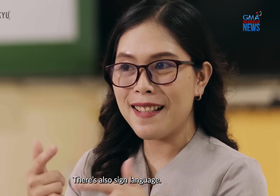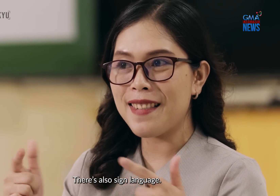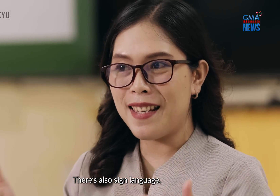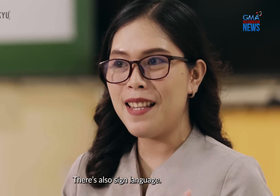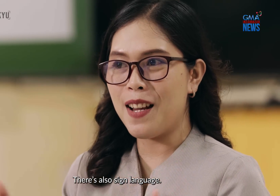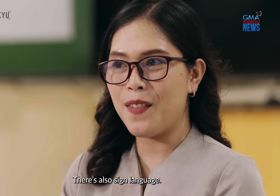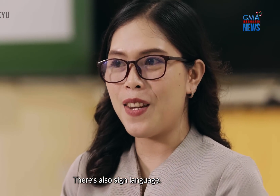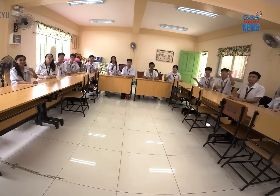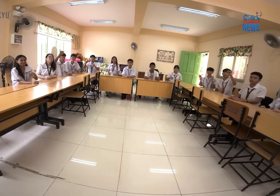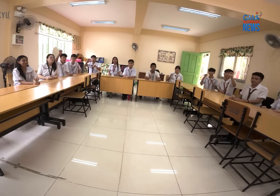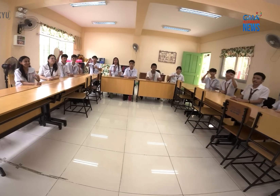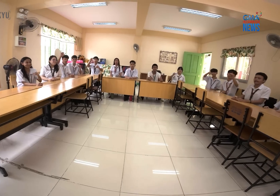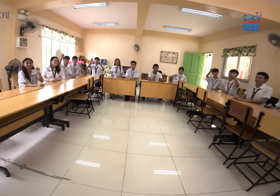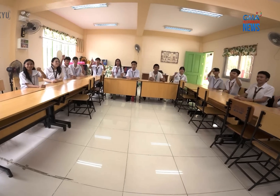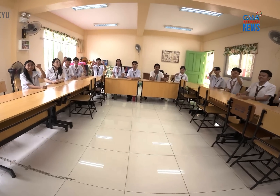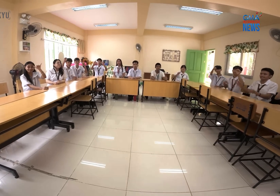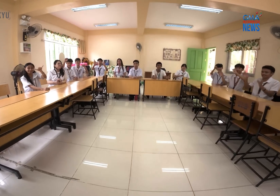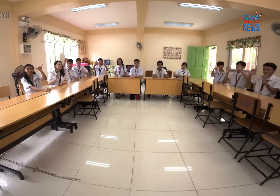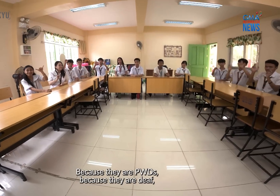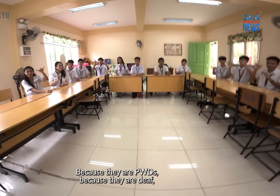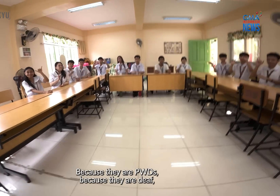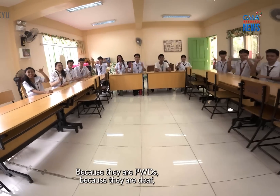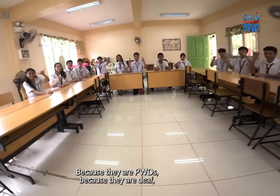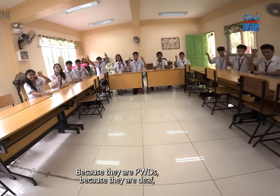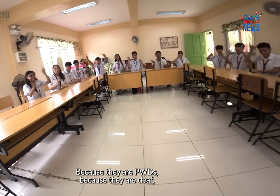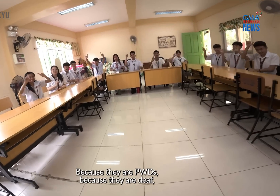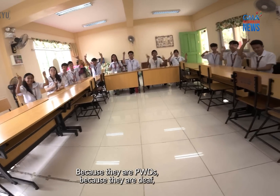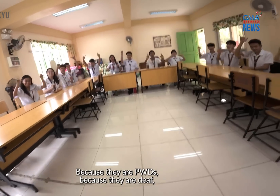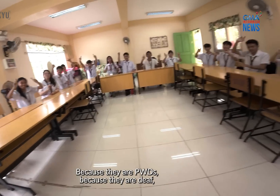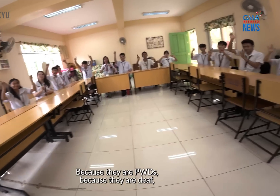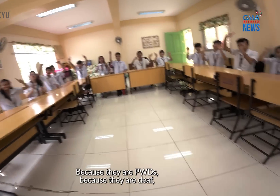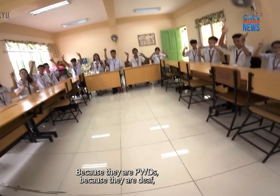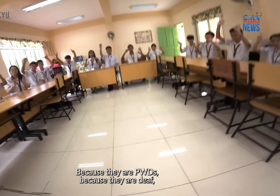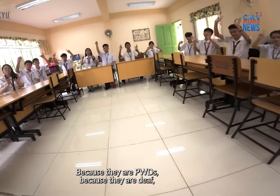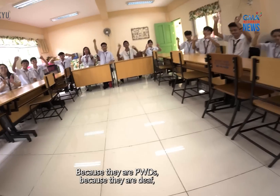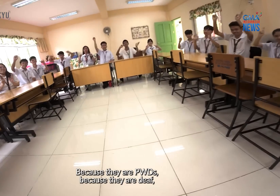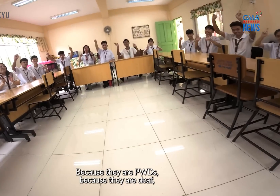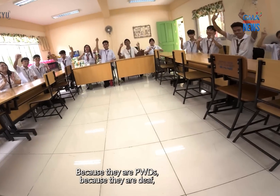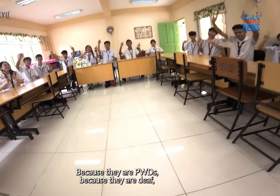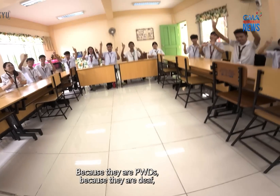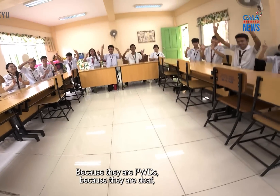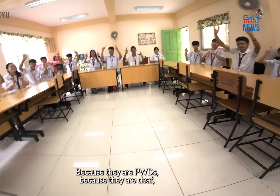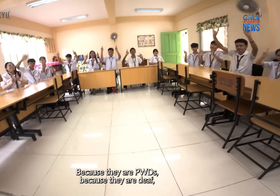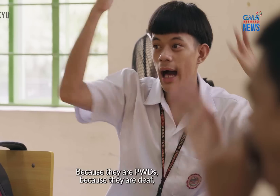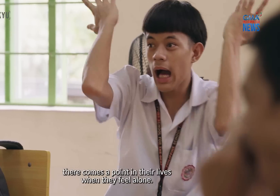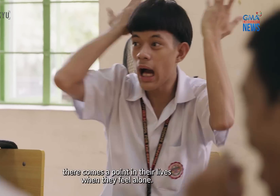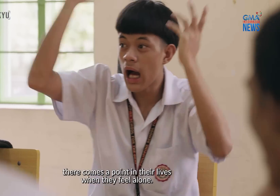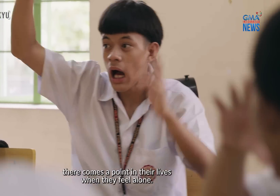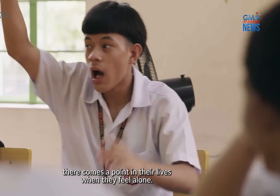and that announcements don’t have to be verbal.